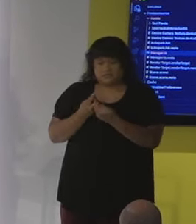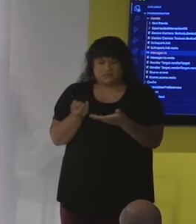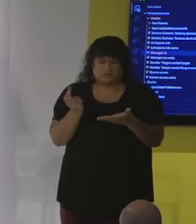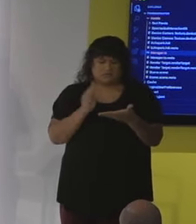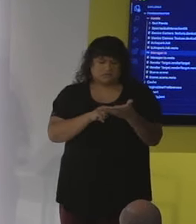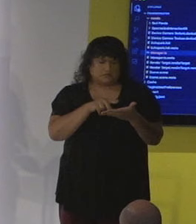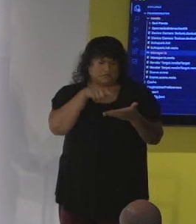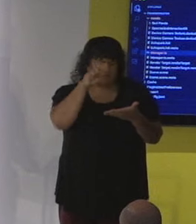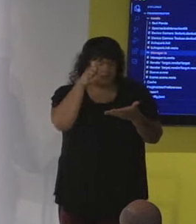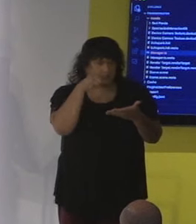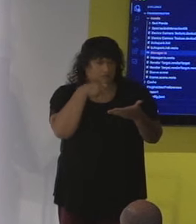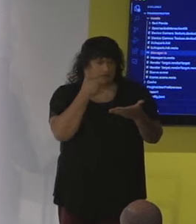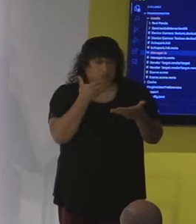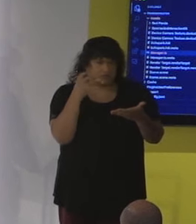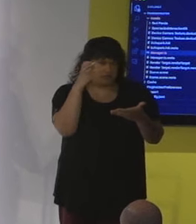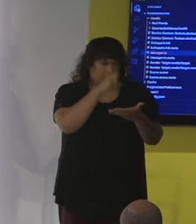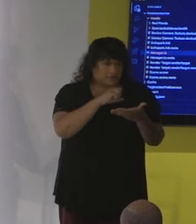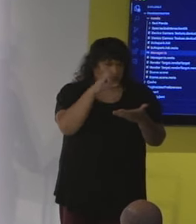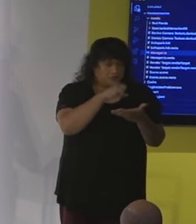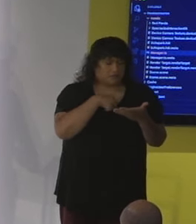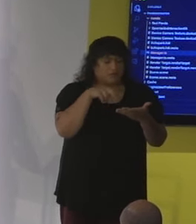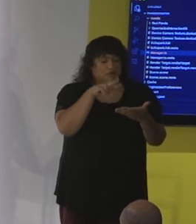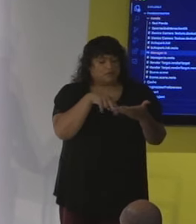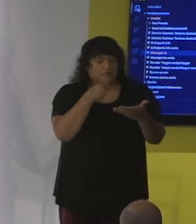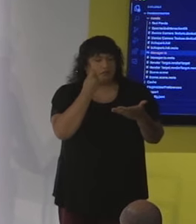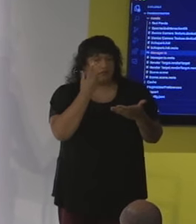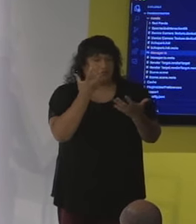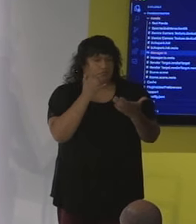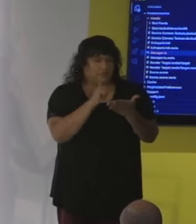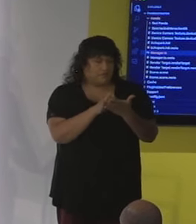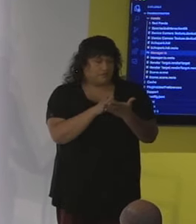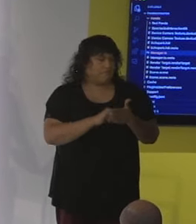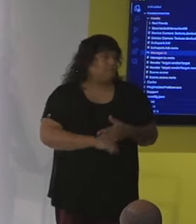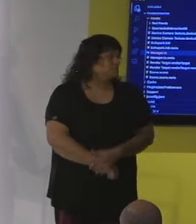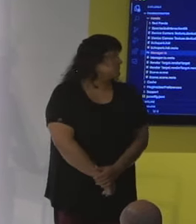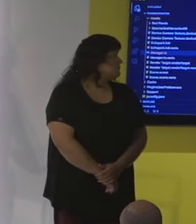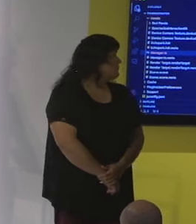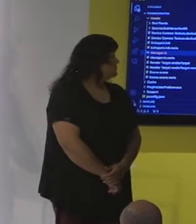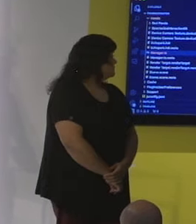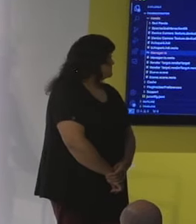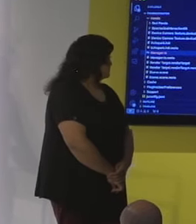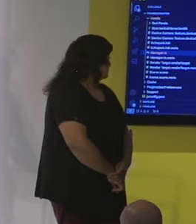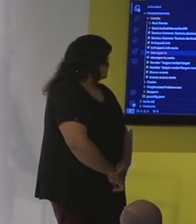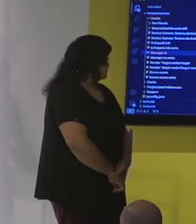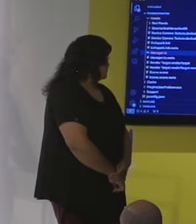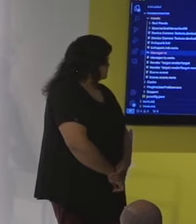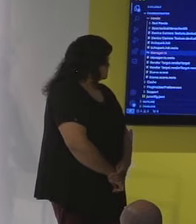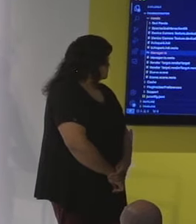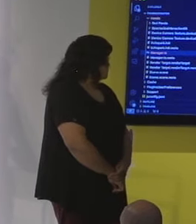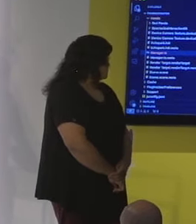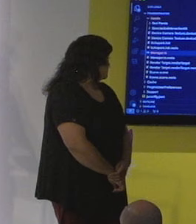and you can understand what it is. Let's get up. (keys clacking)